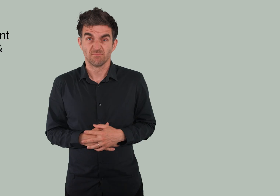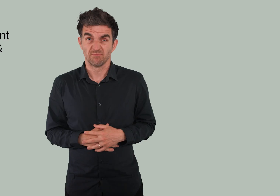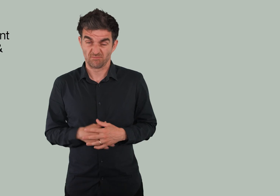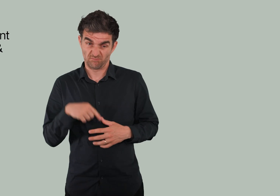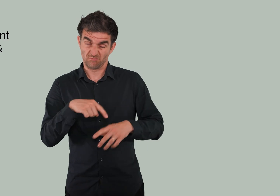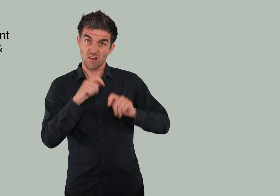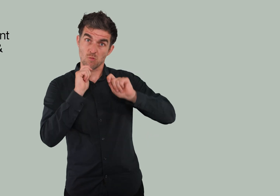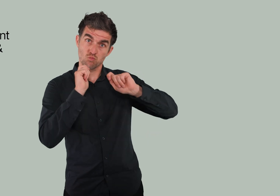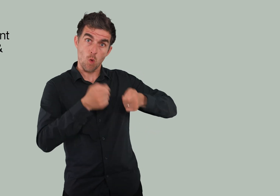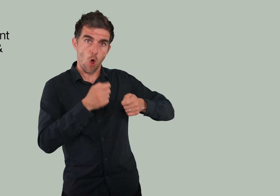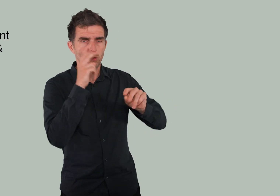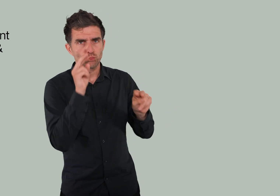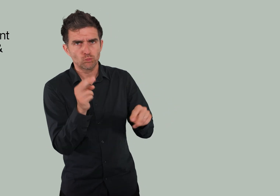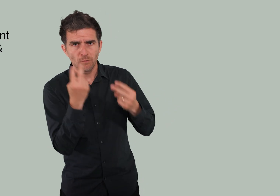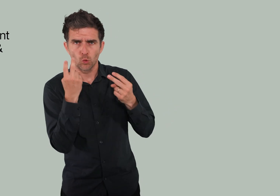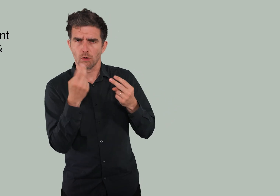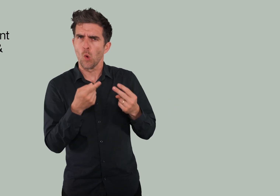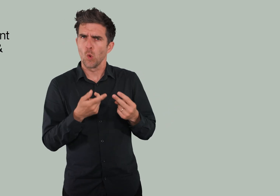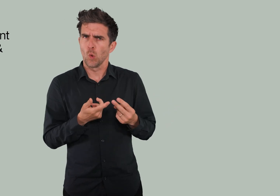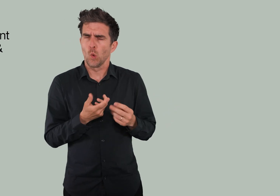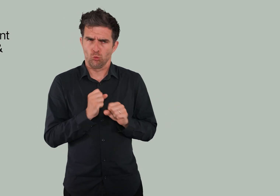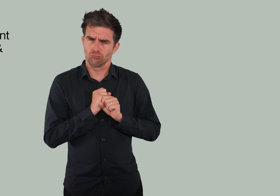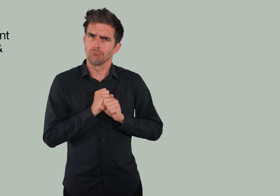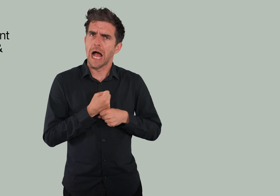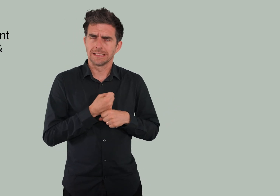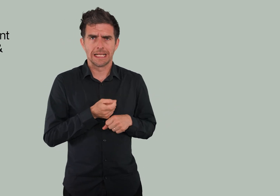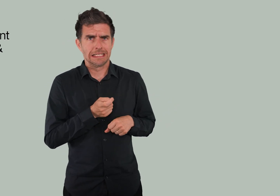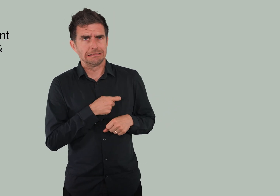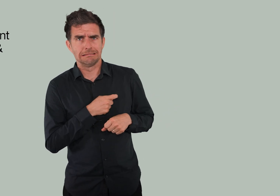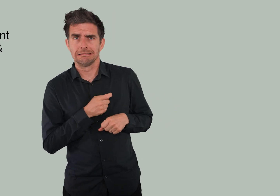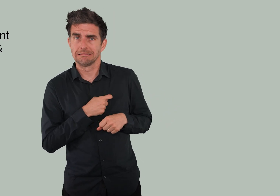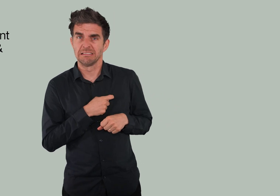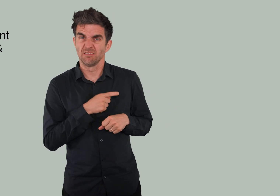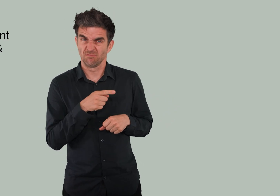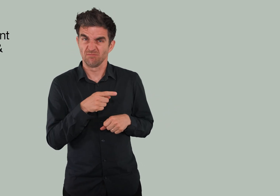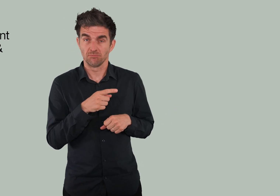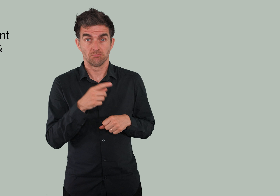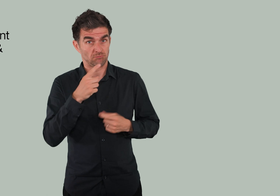6.68 The stress and anxiety associated with an Award Review are comparable